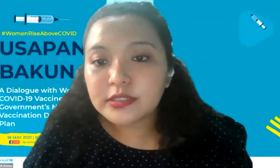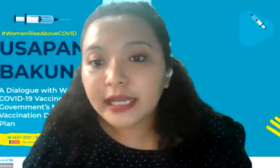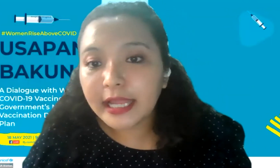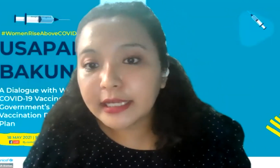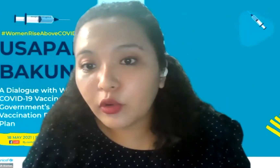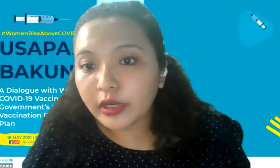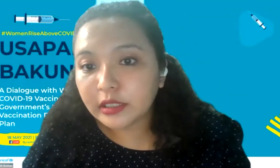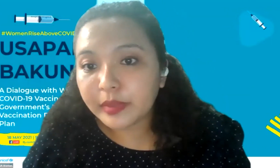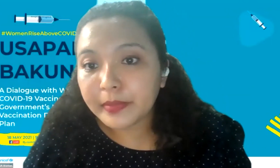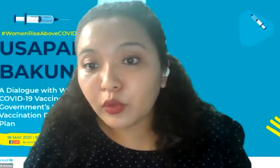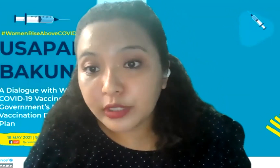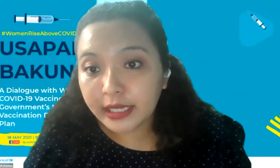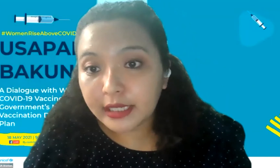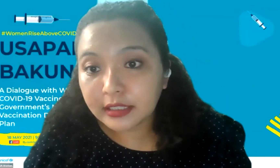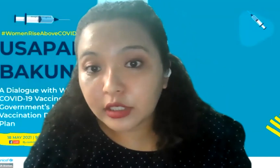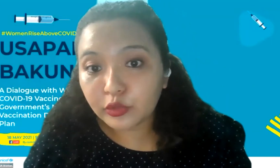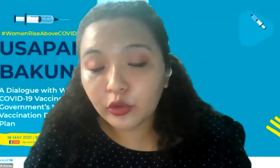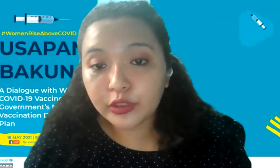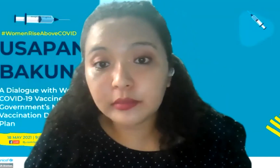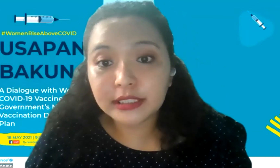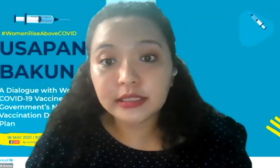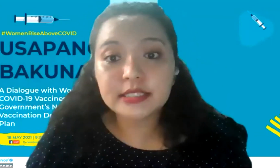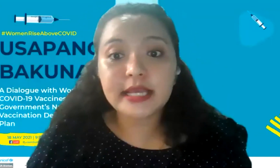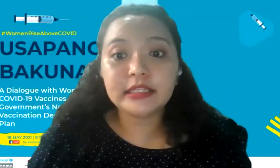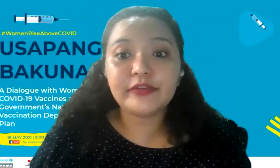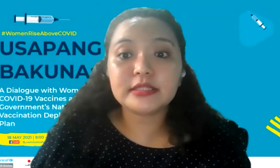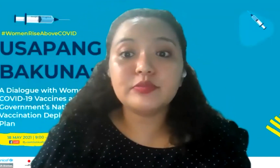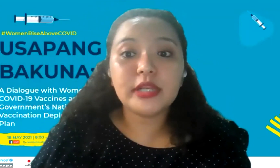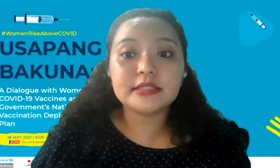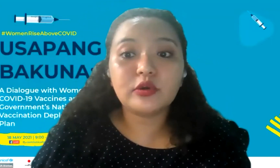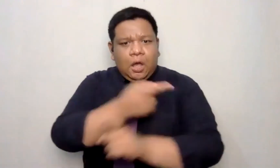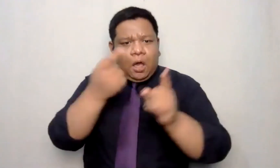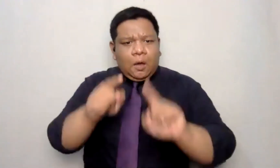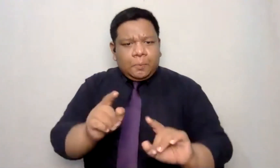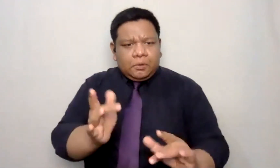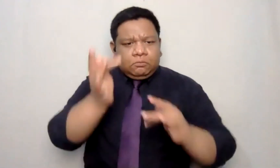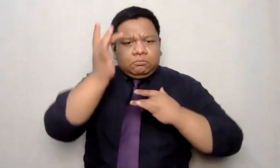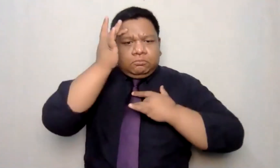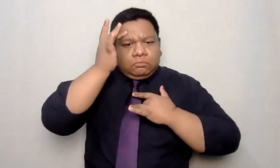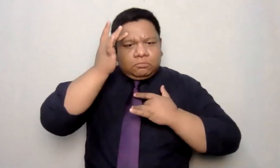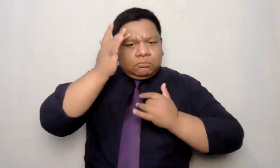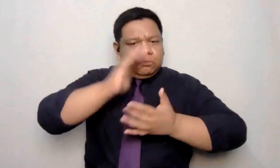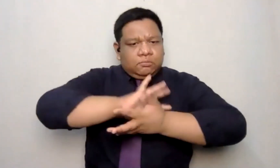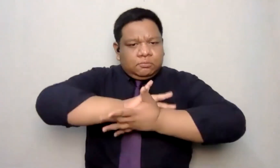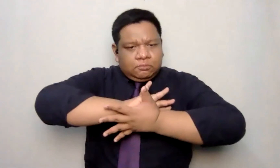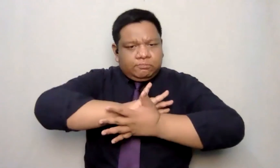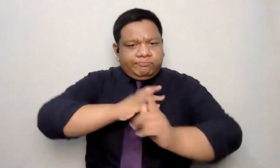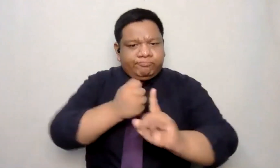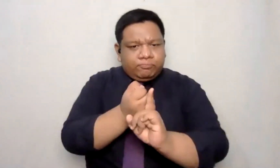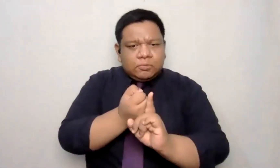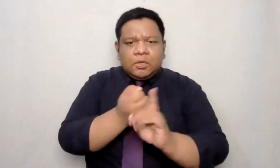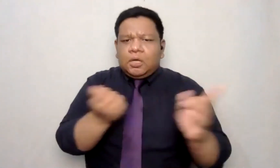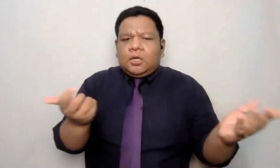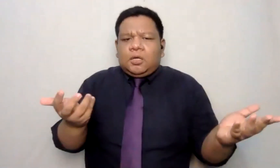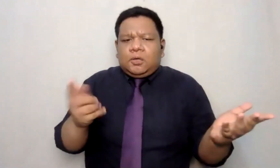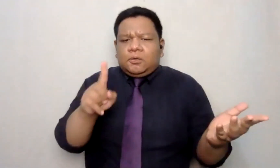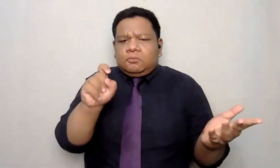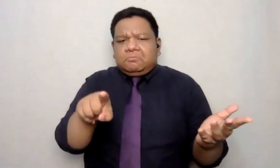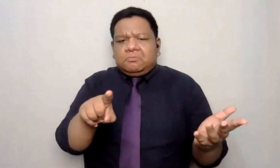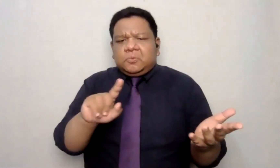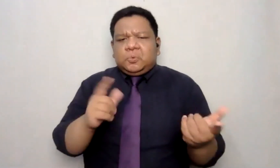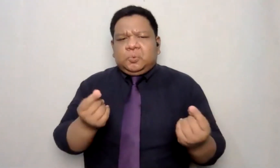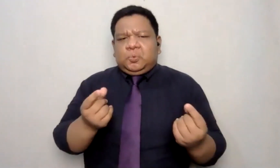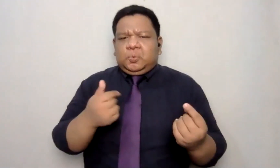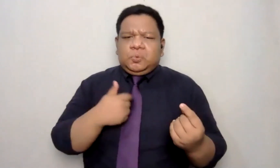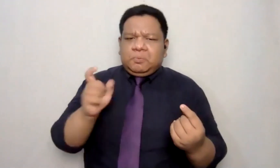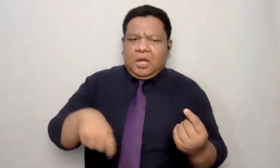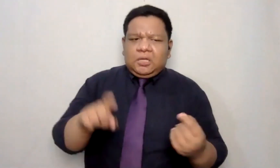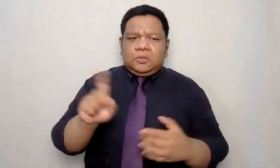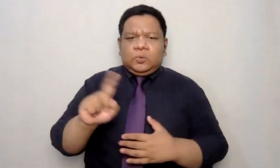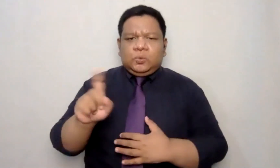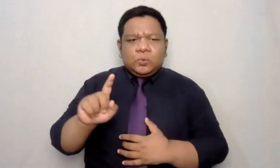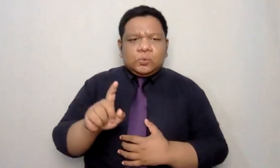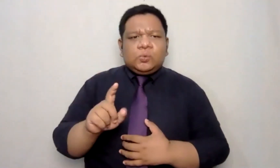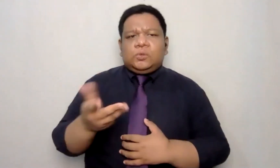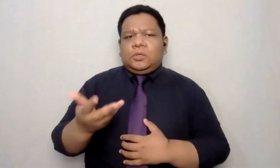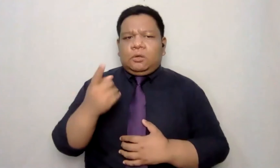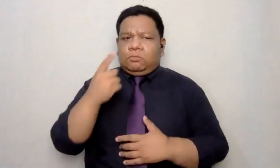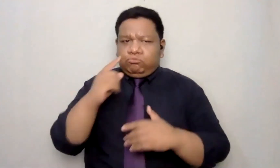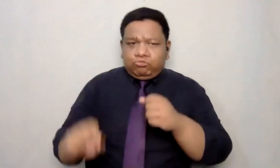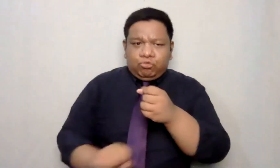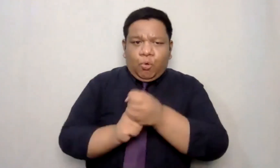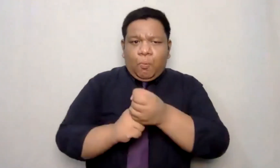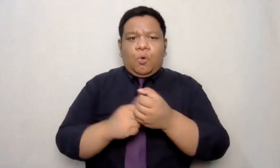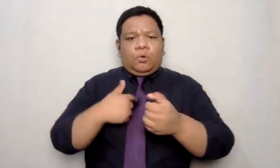If I got vaccinated and I had severe side effects from the COVID-19 vaccines, what are the steps that I need to do and what are the support that I can get from the government?